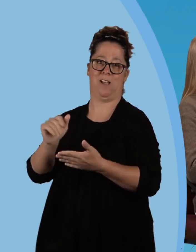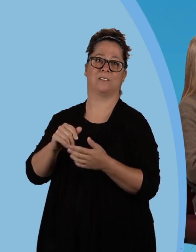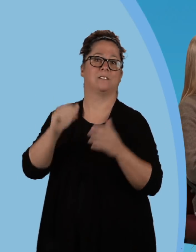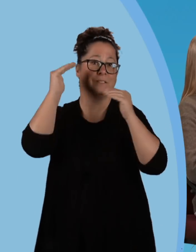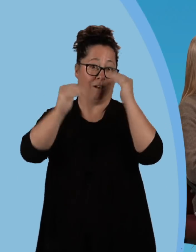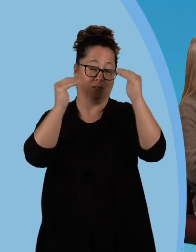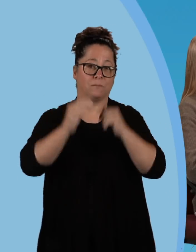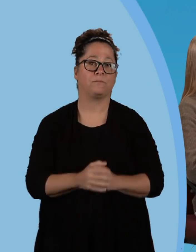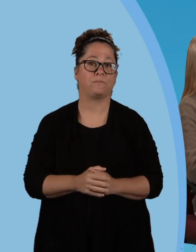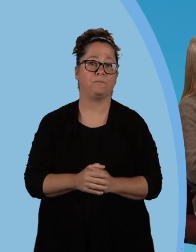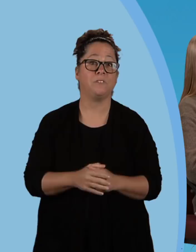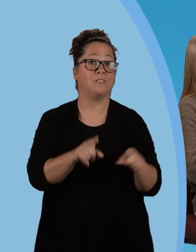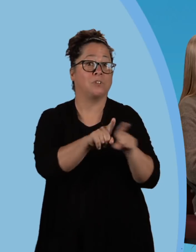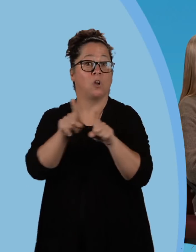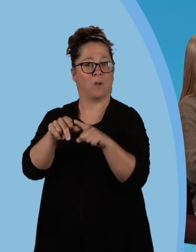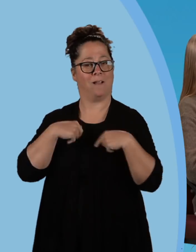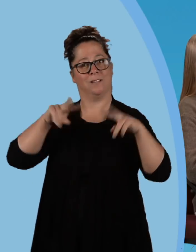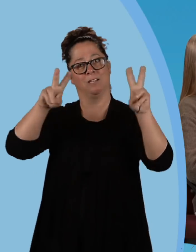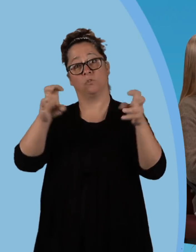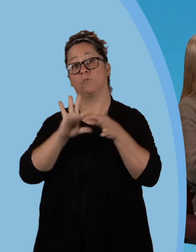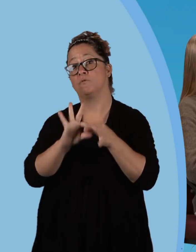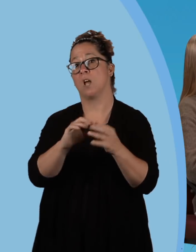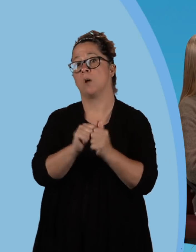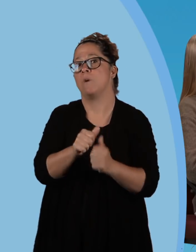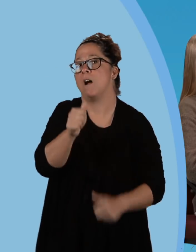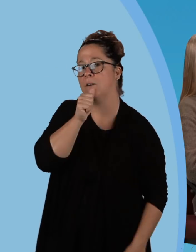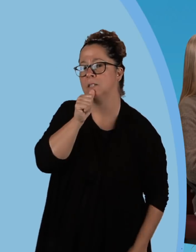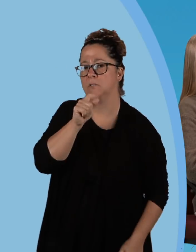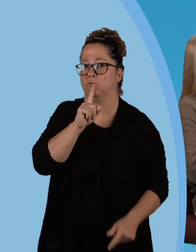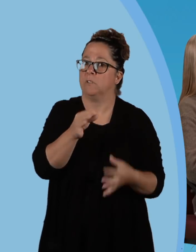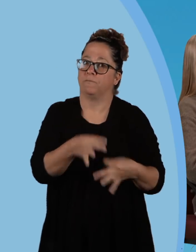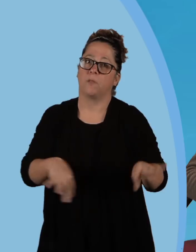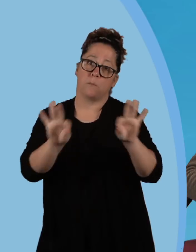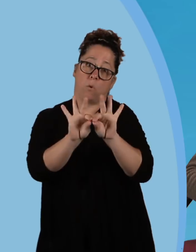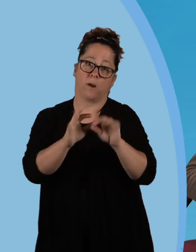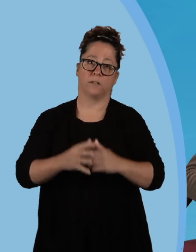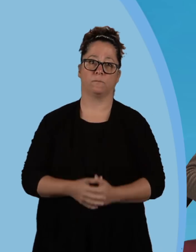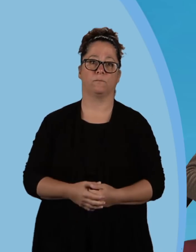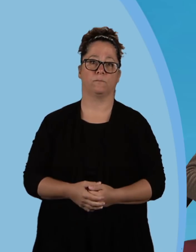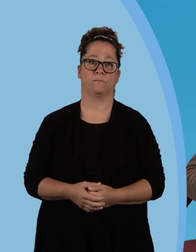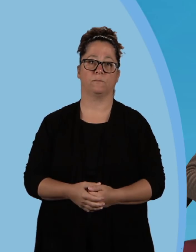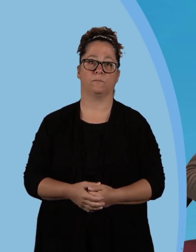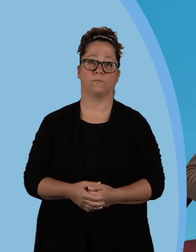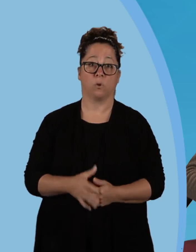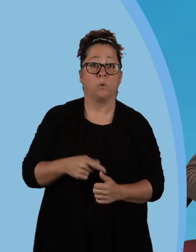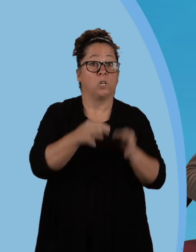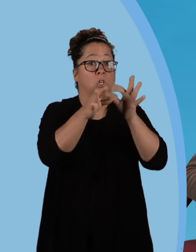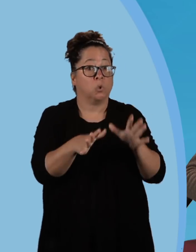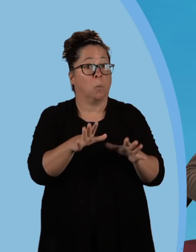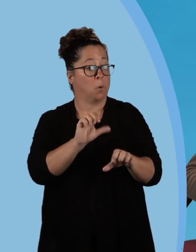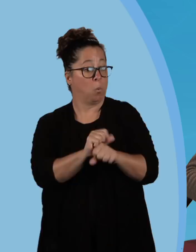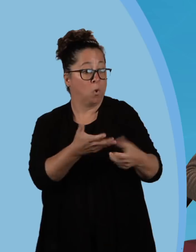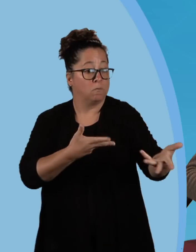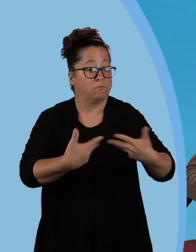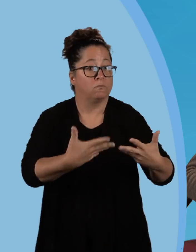that information. But that's their right to do as an adult. There is also the issue of confidentiality